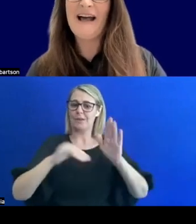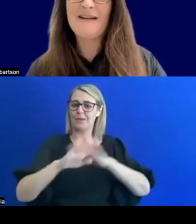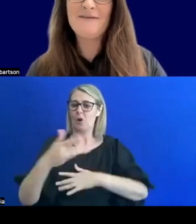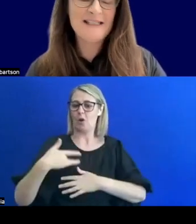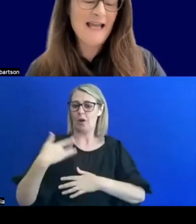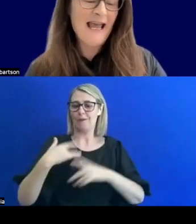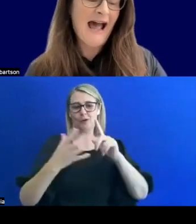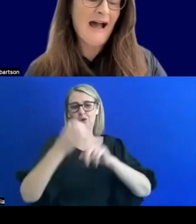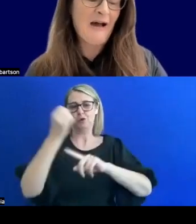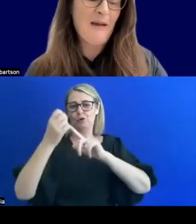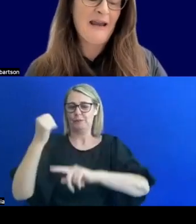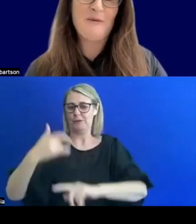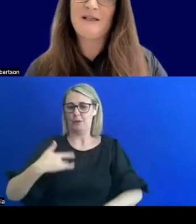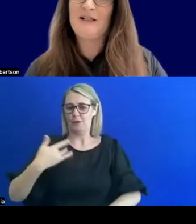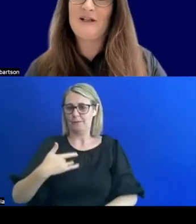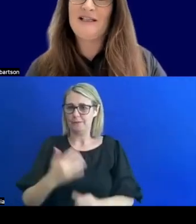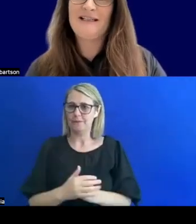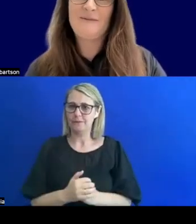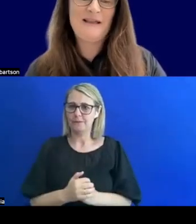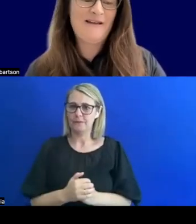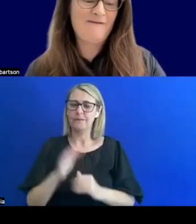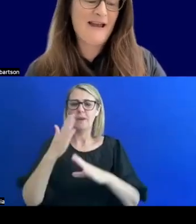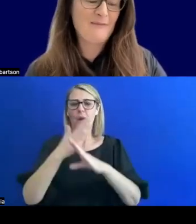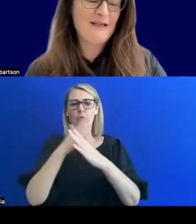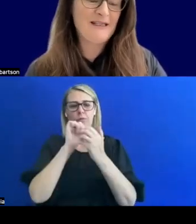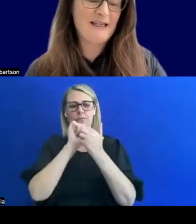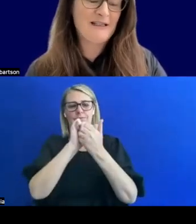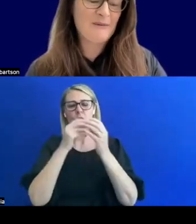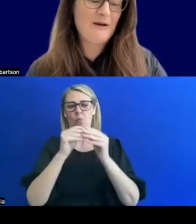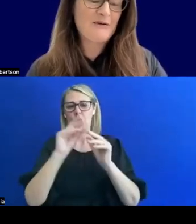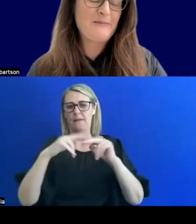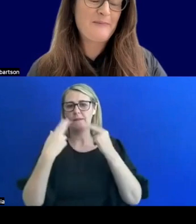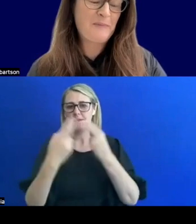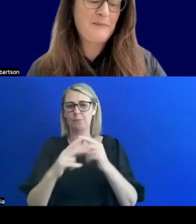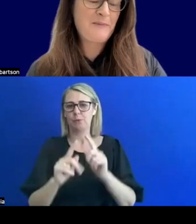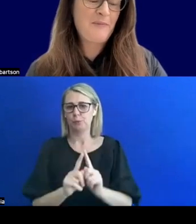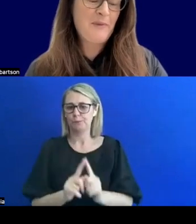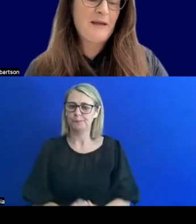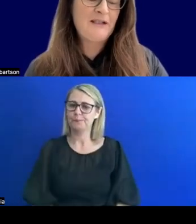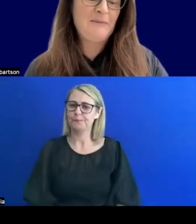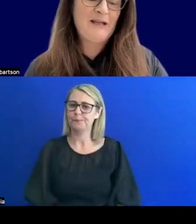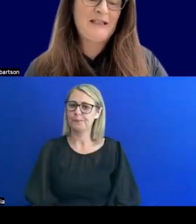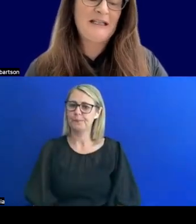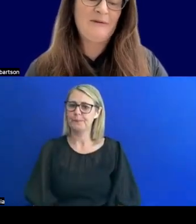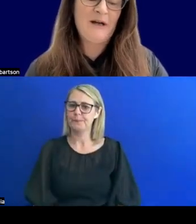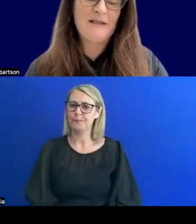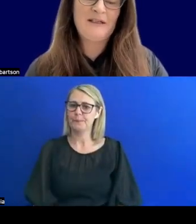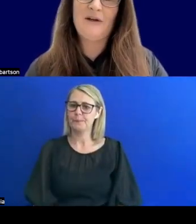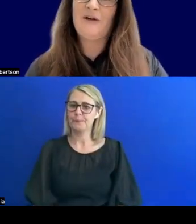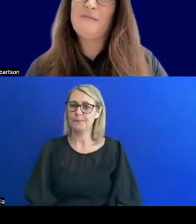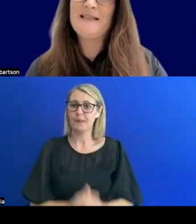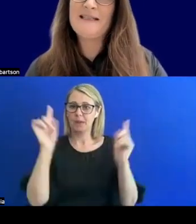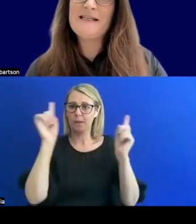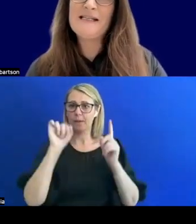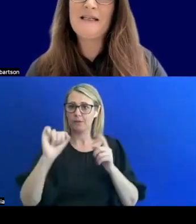lives and works closely with their families as well. She presently runs her own business,